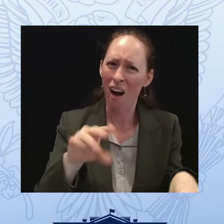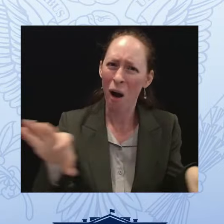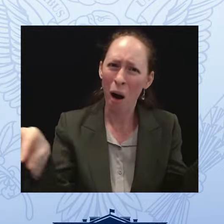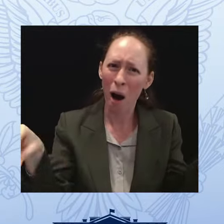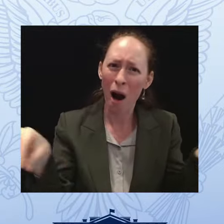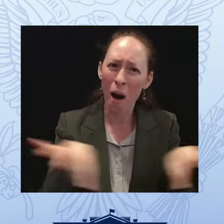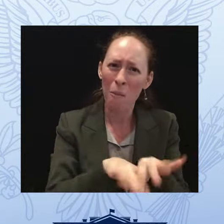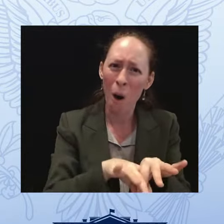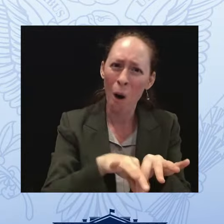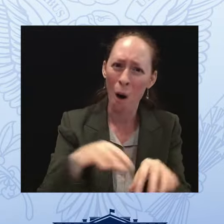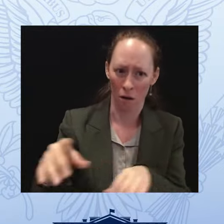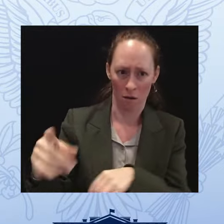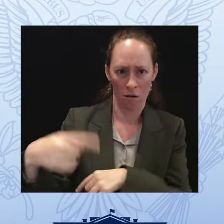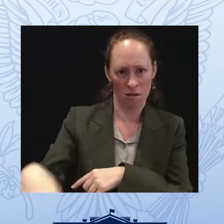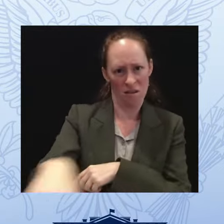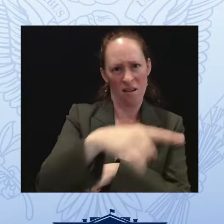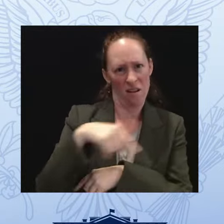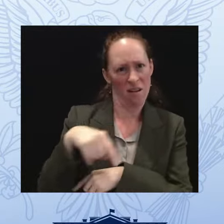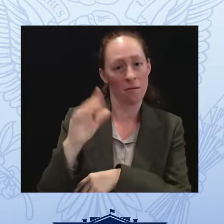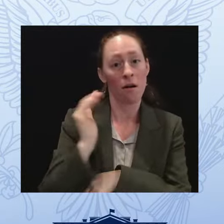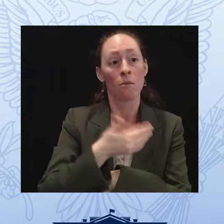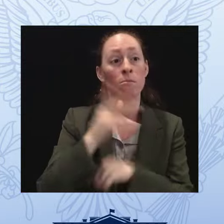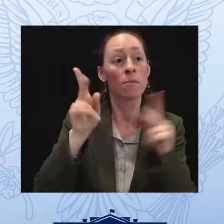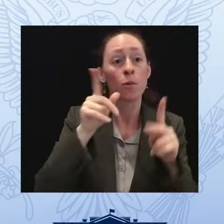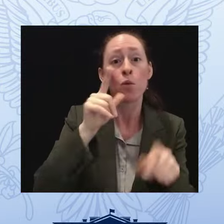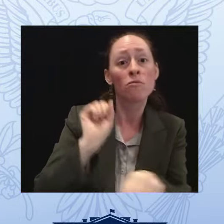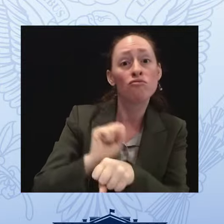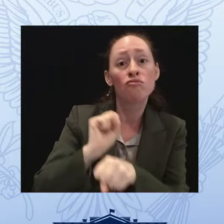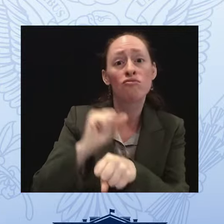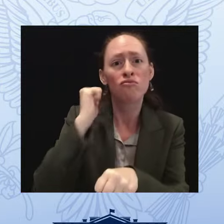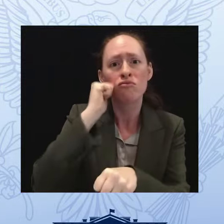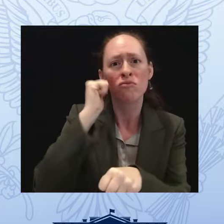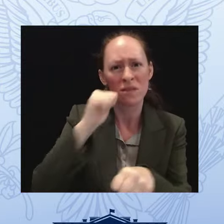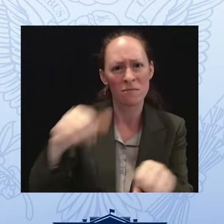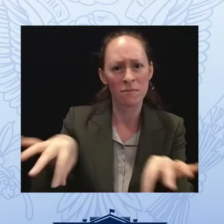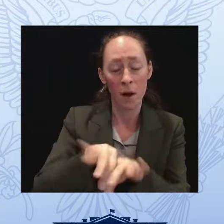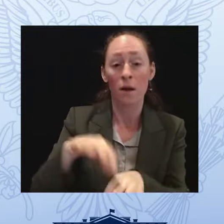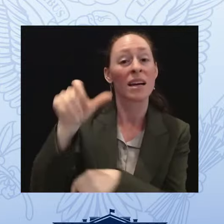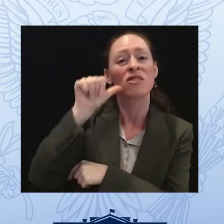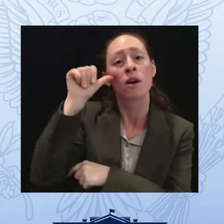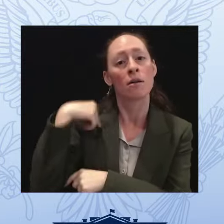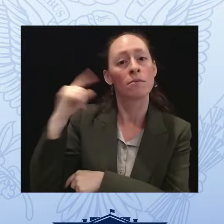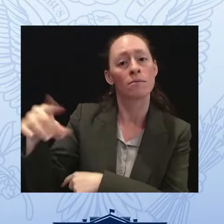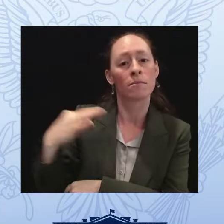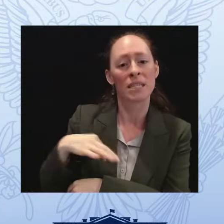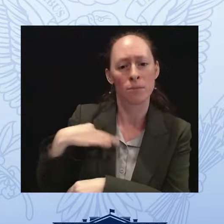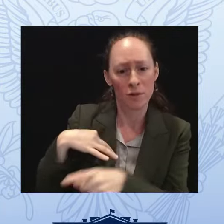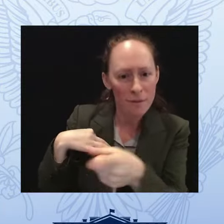Anybody here from Pittsburgh? No? Okay. Pennsylvania, Yeah, okay. You can claim it.